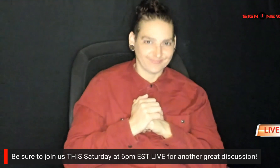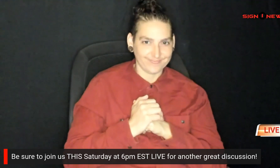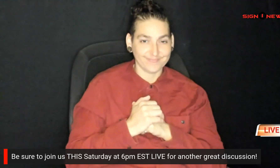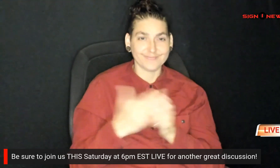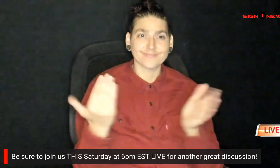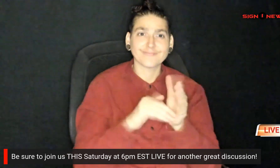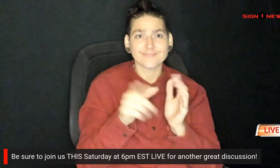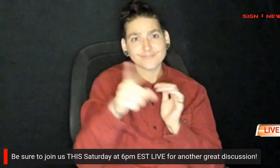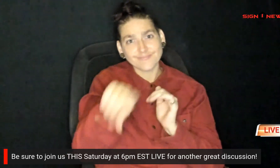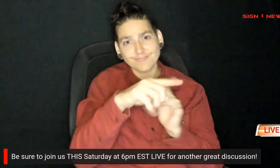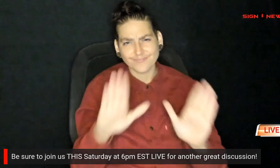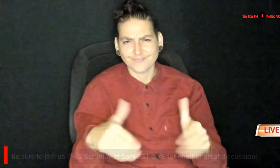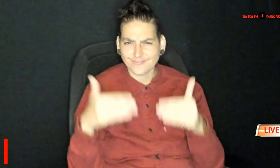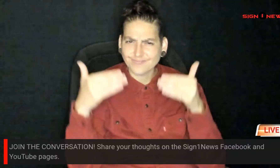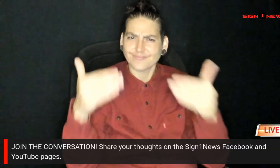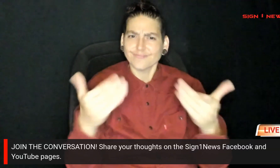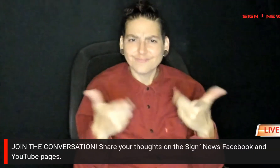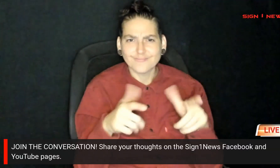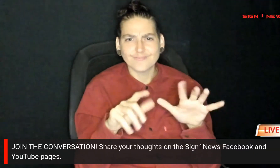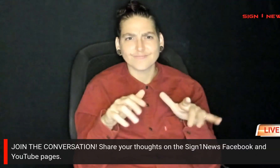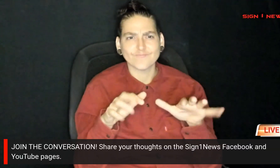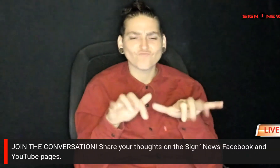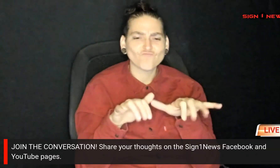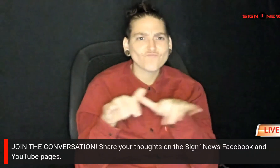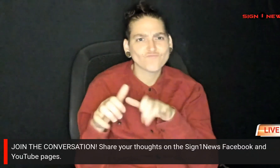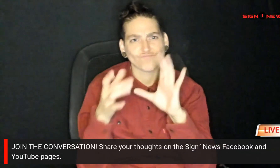again be sure to post your thoughts and comments